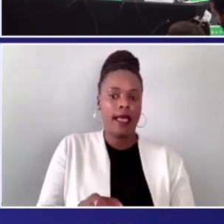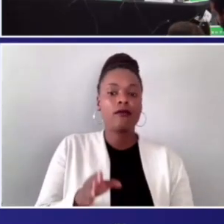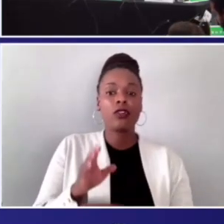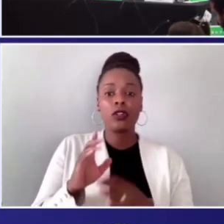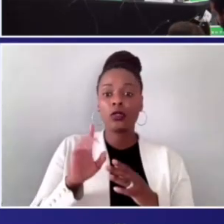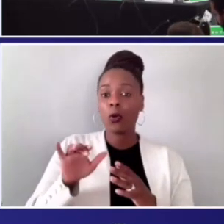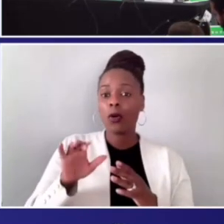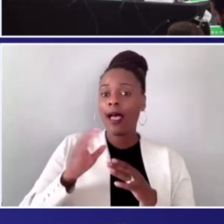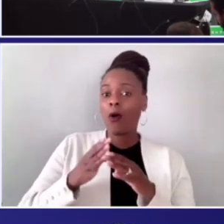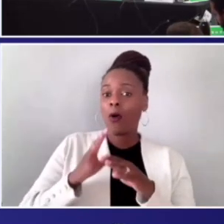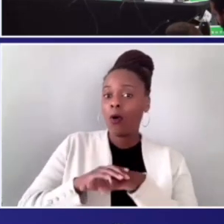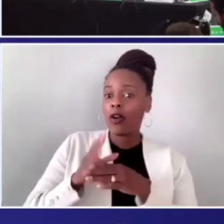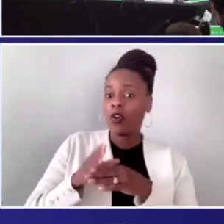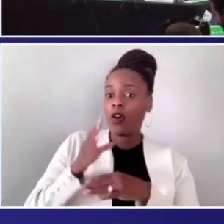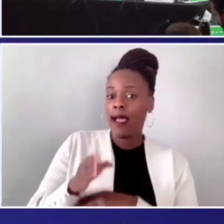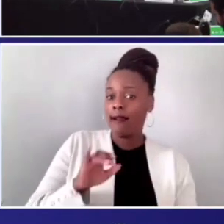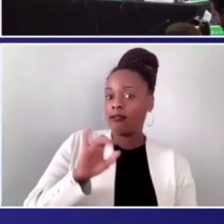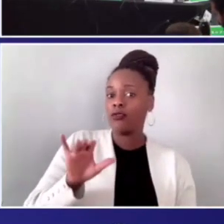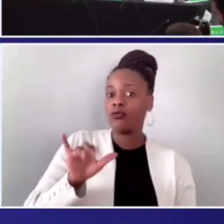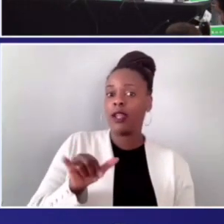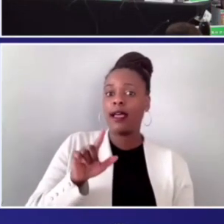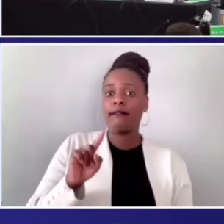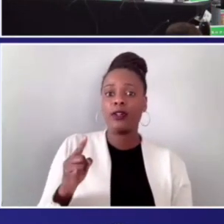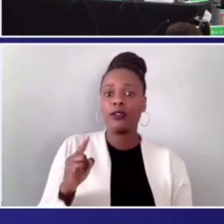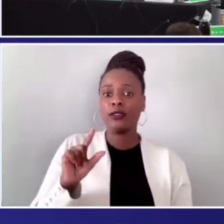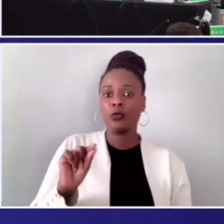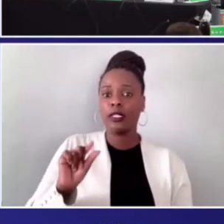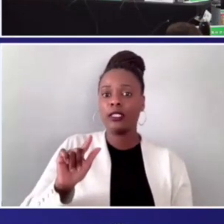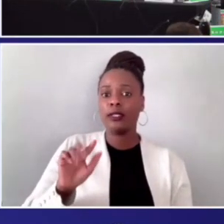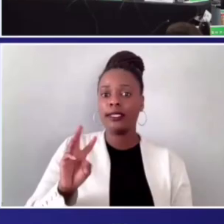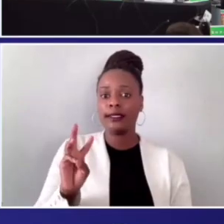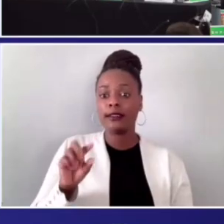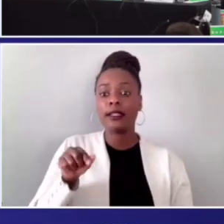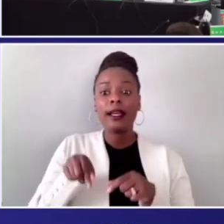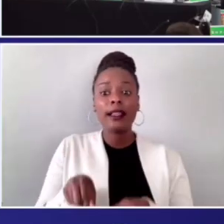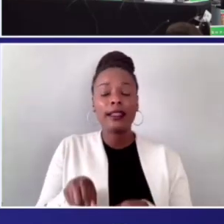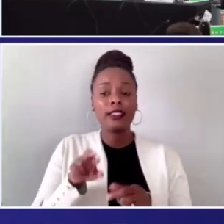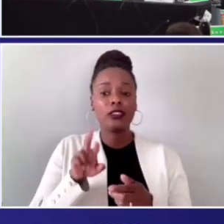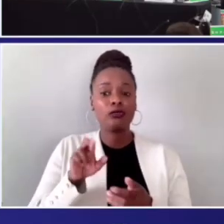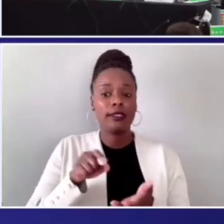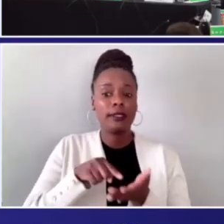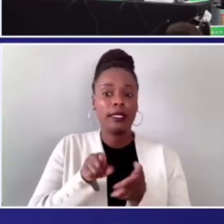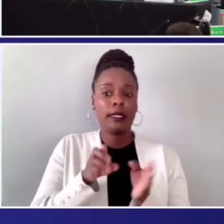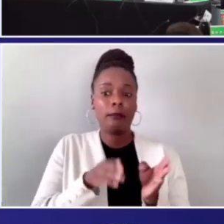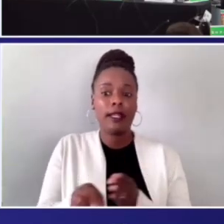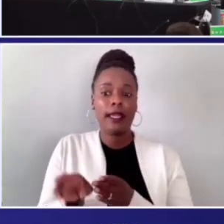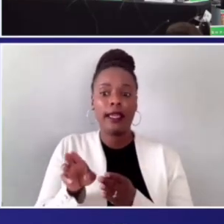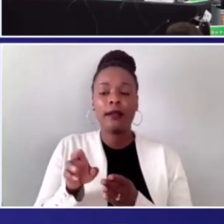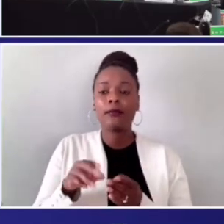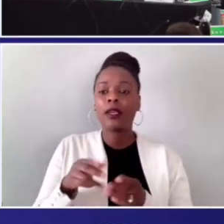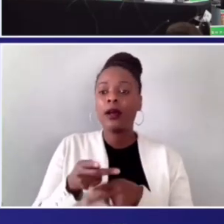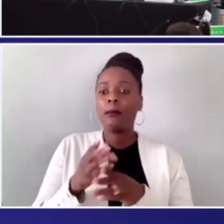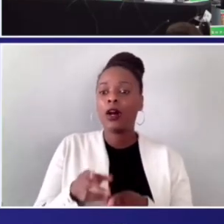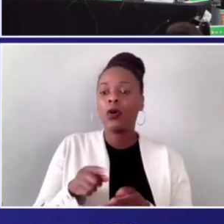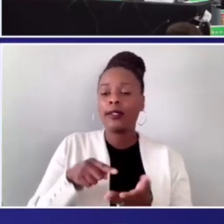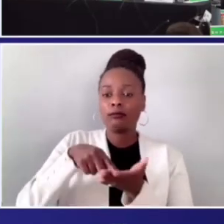2026, on or after. This repayment plan, the borrower must repay the loan in full by making the fixed payments like we talked about,